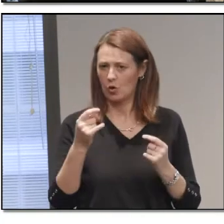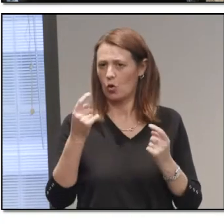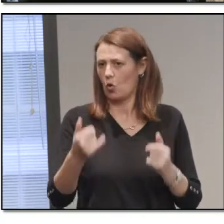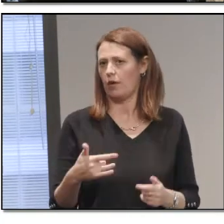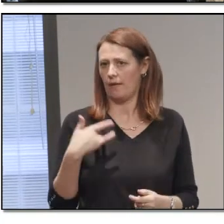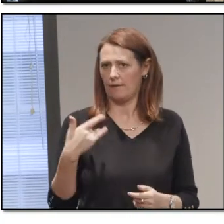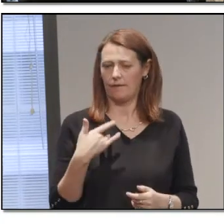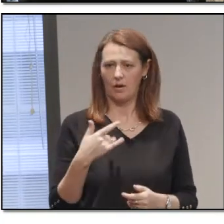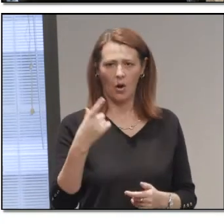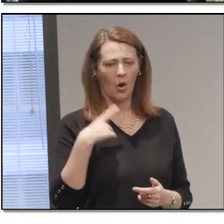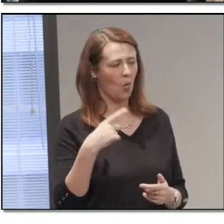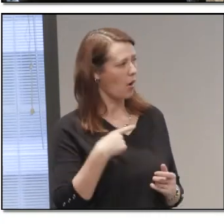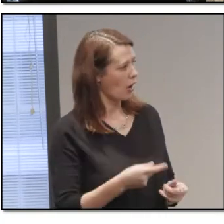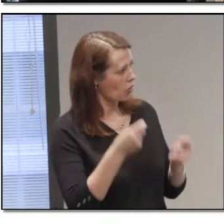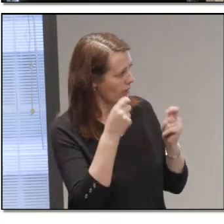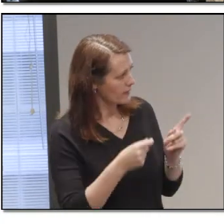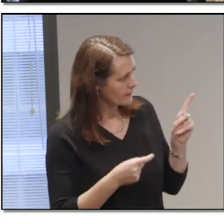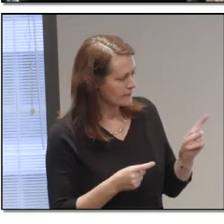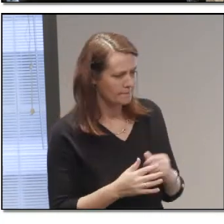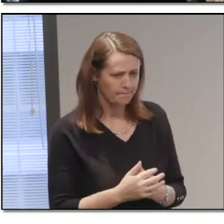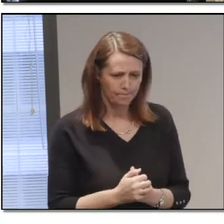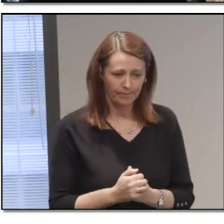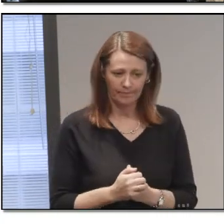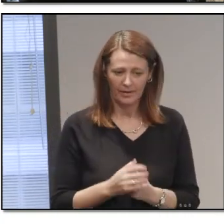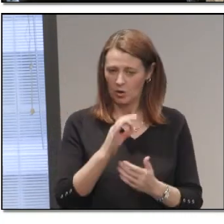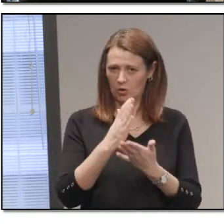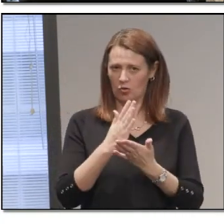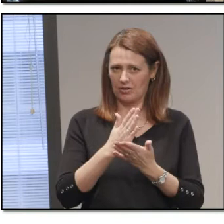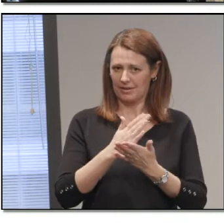and the reason I bring this up, even though it's not my area of expertise,